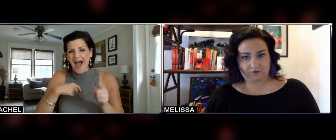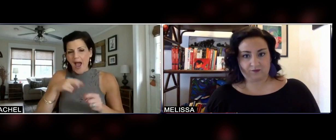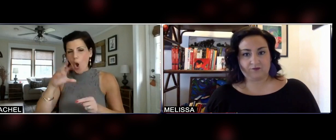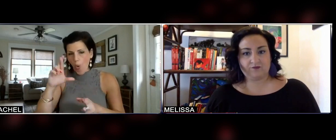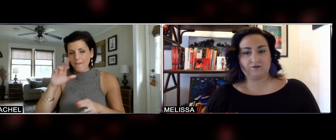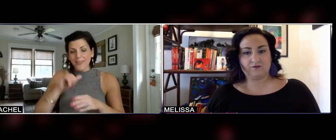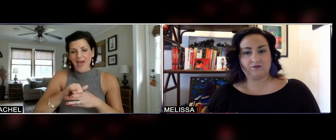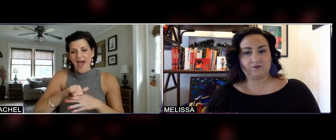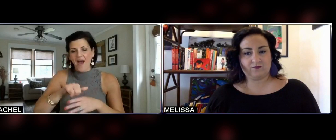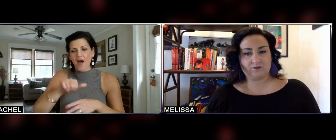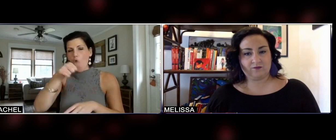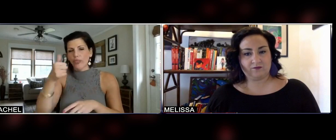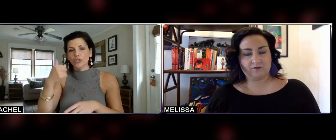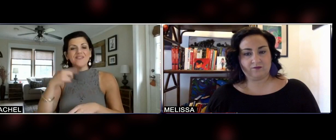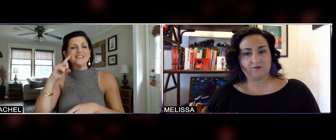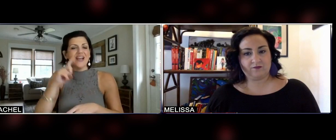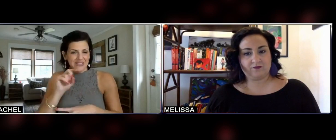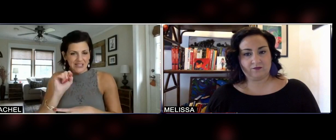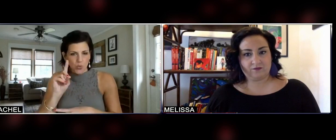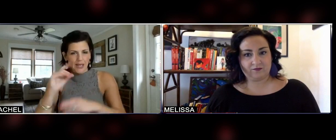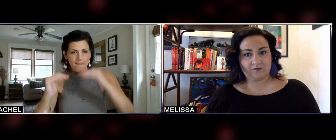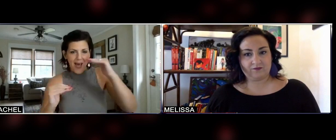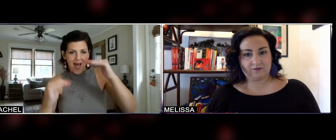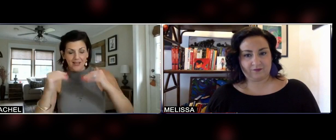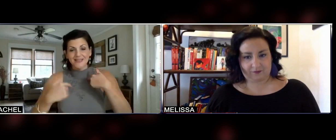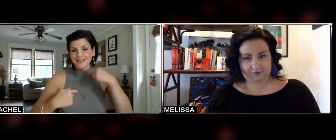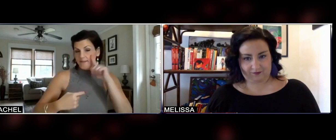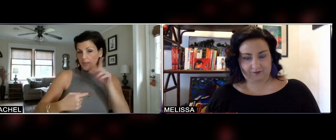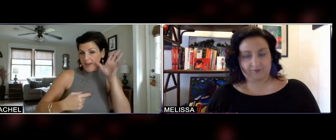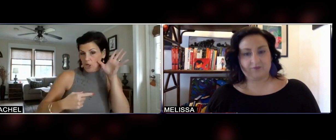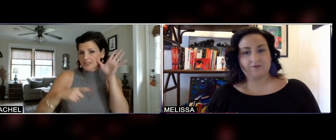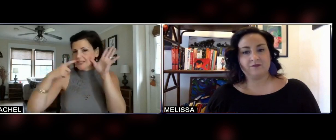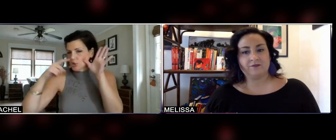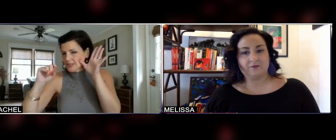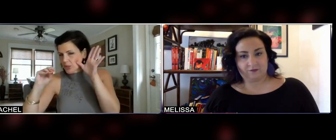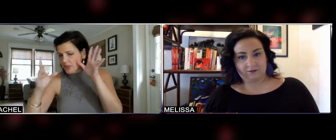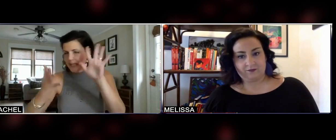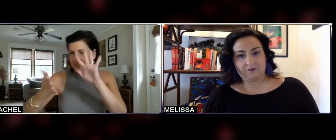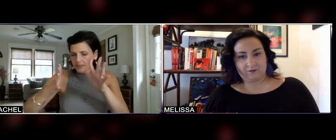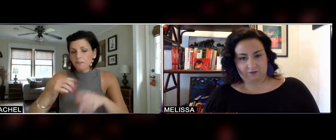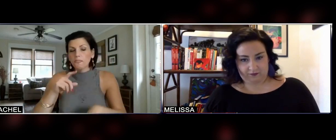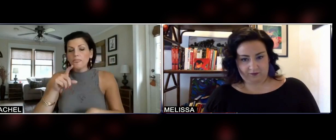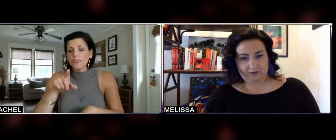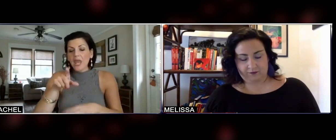But I hope that others have TODs in order to have that balanced instruction. Deaf parent and a hearing T.O.D.